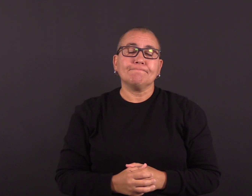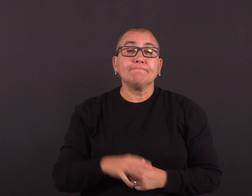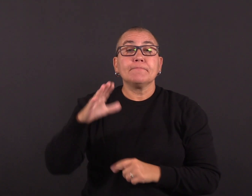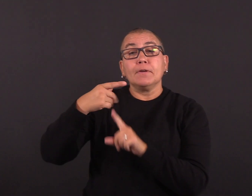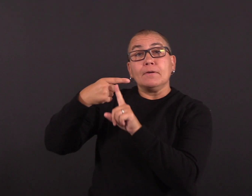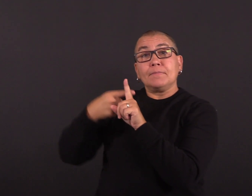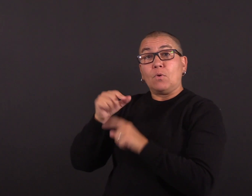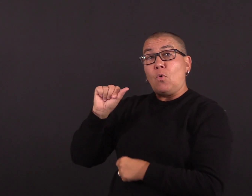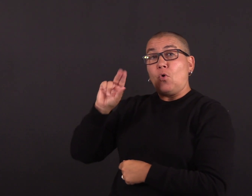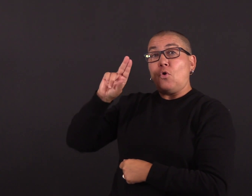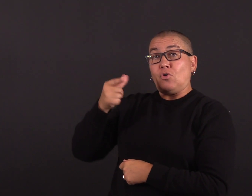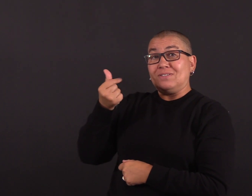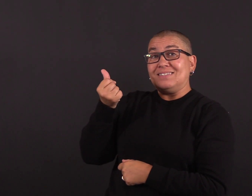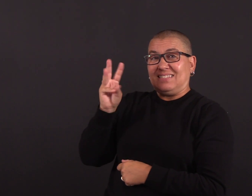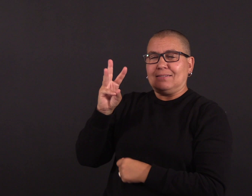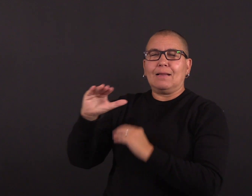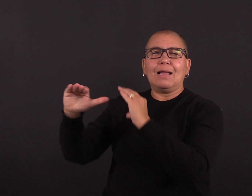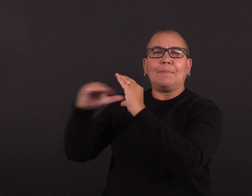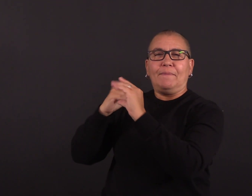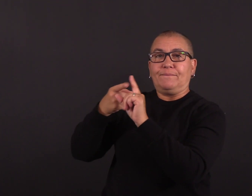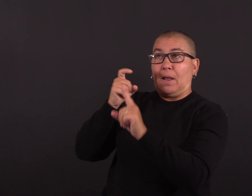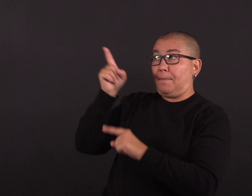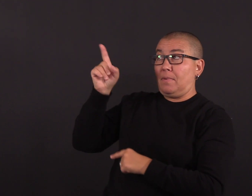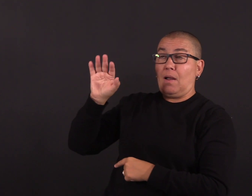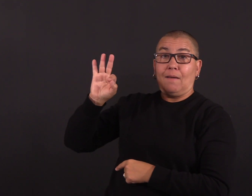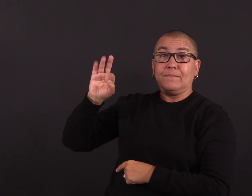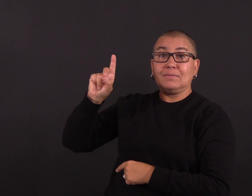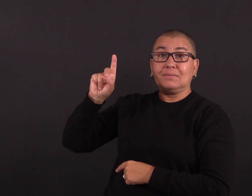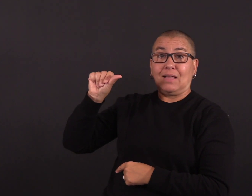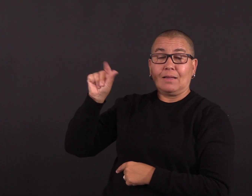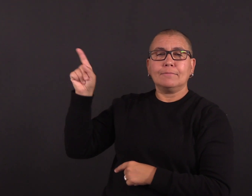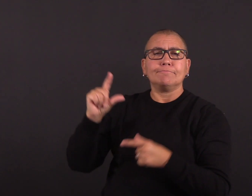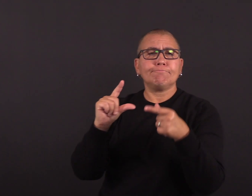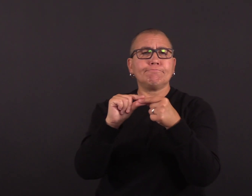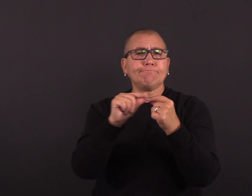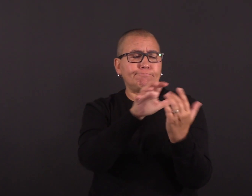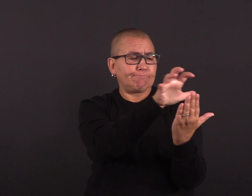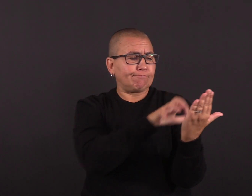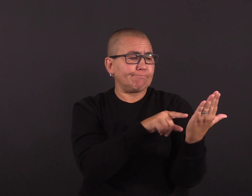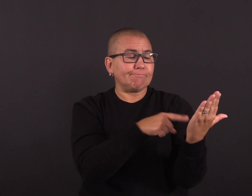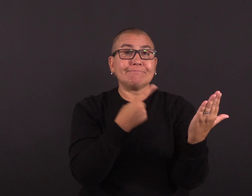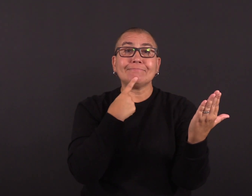begins for next year's vaccination campaign. "Barring the emergence of a markedly more